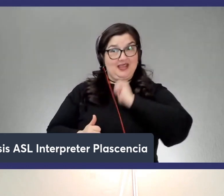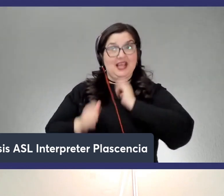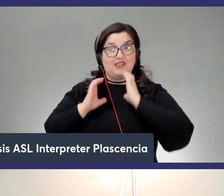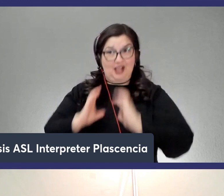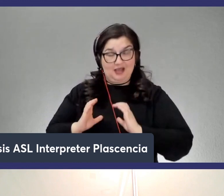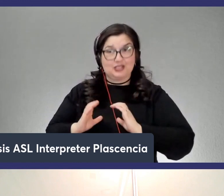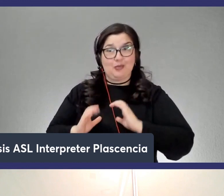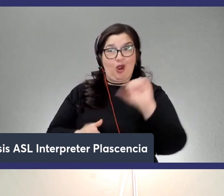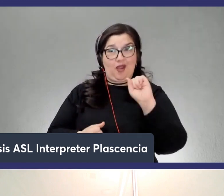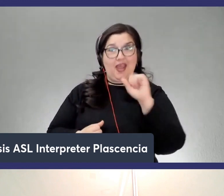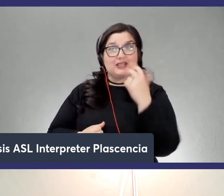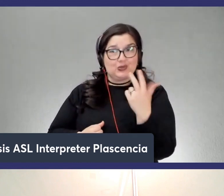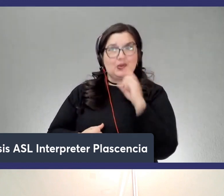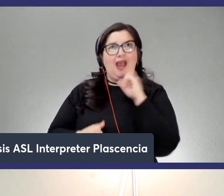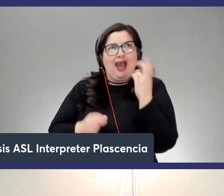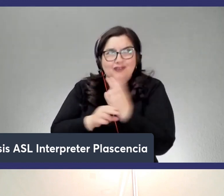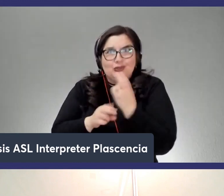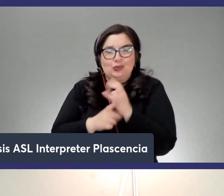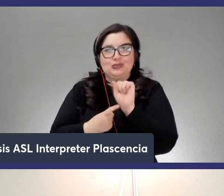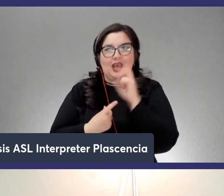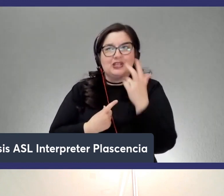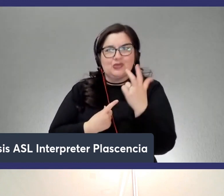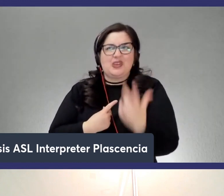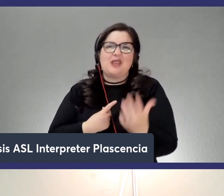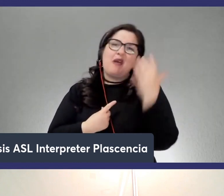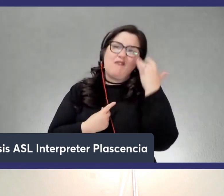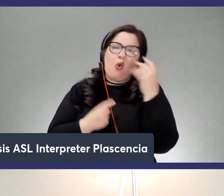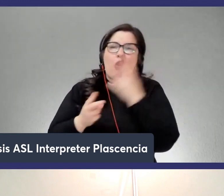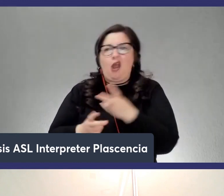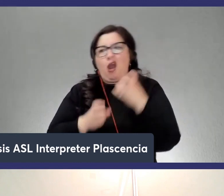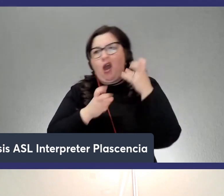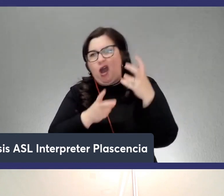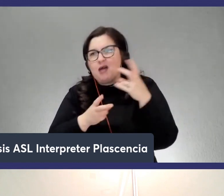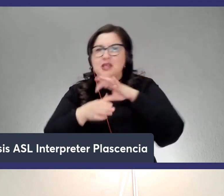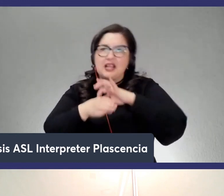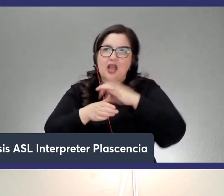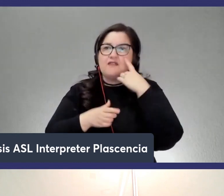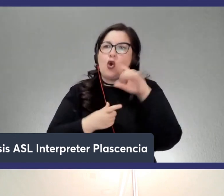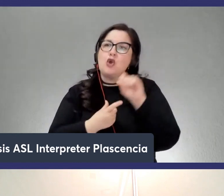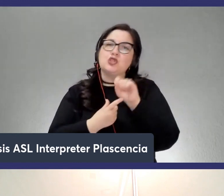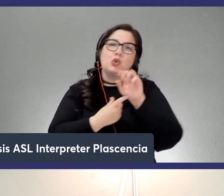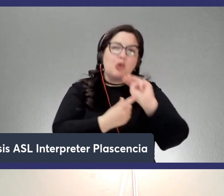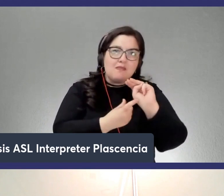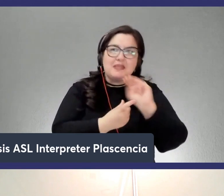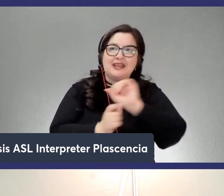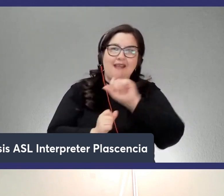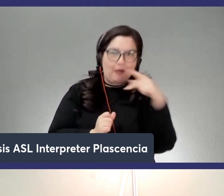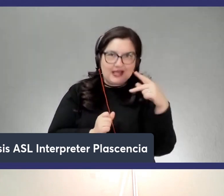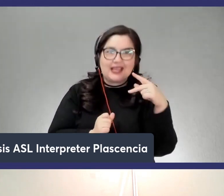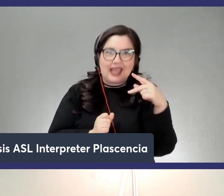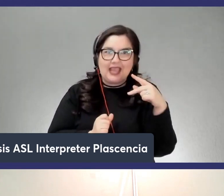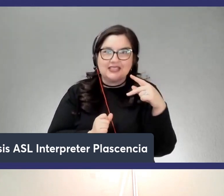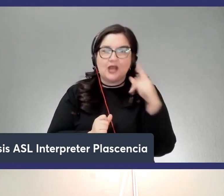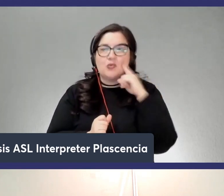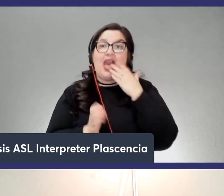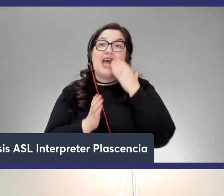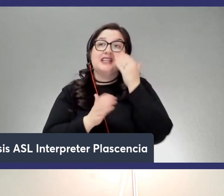who, I've used S3 before in the past with like uploading content for social media application, and we had to process that content periodically